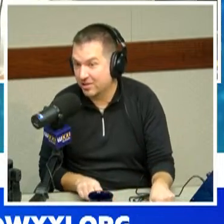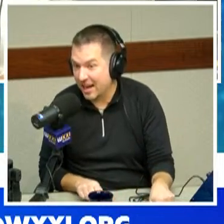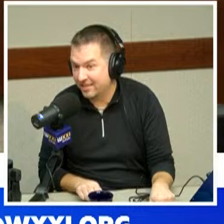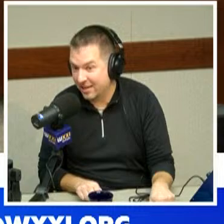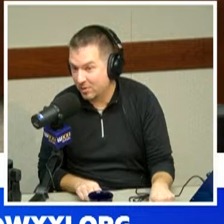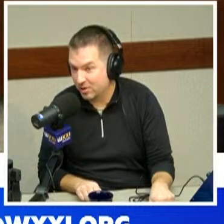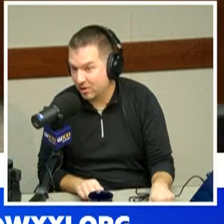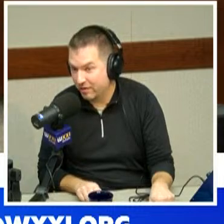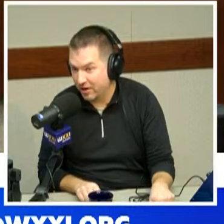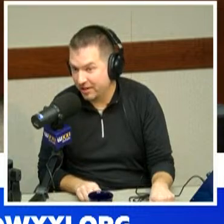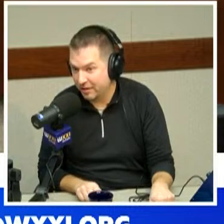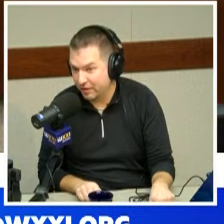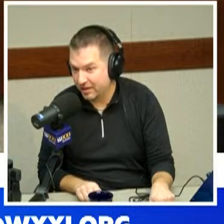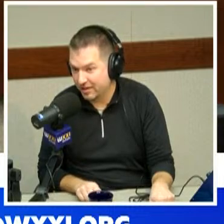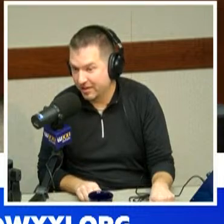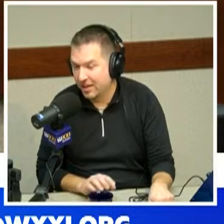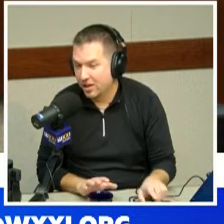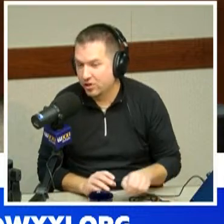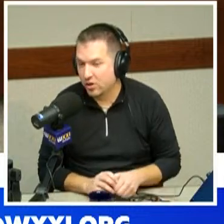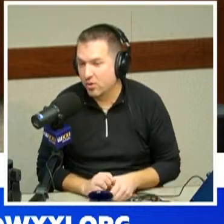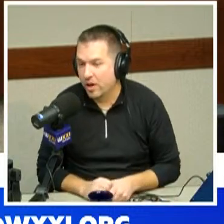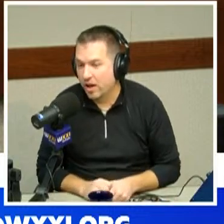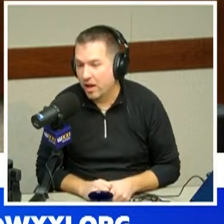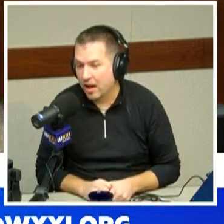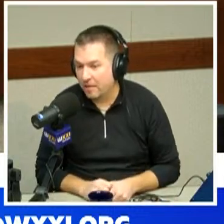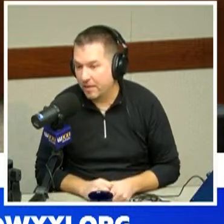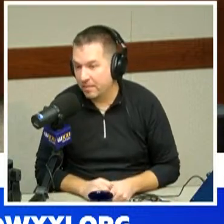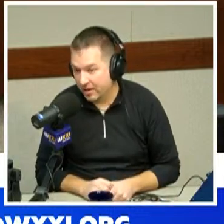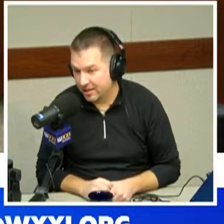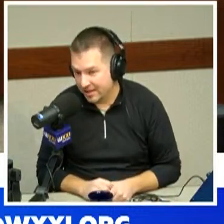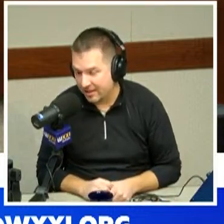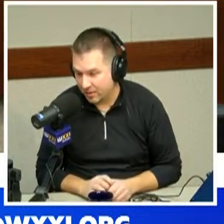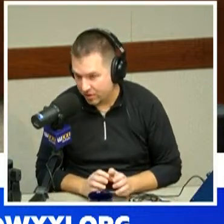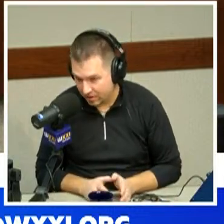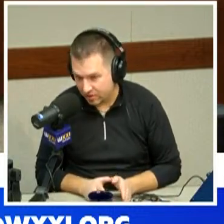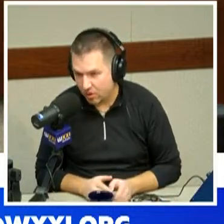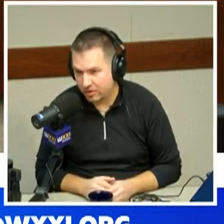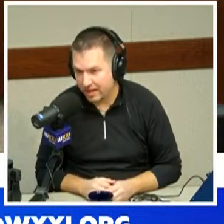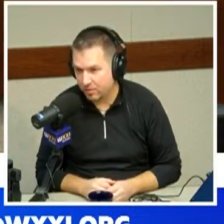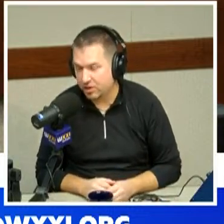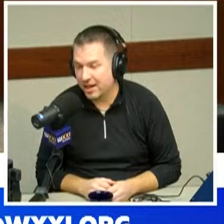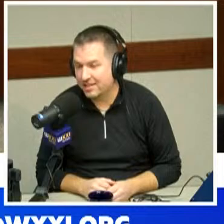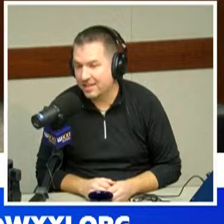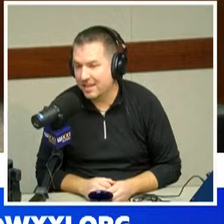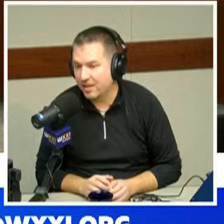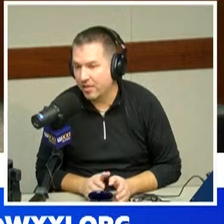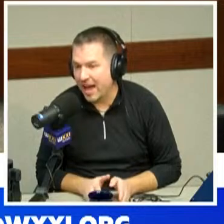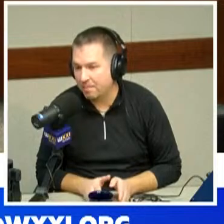sign languages are very different so um American sign language is its own language and I see that